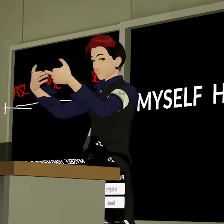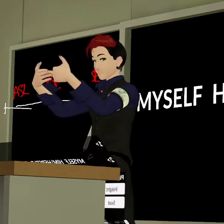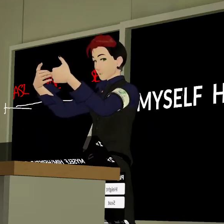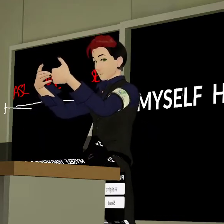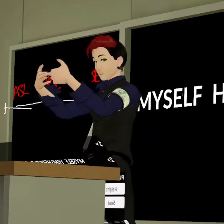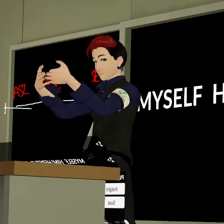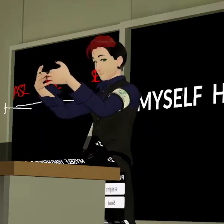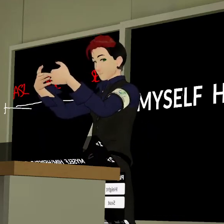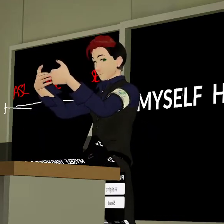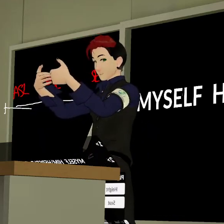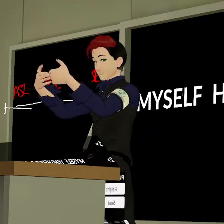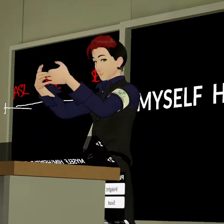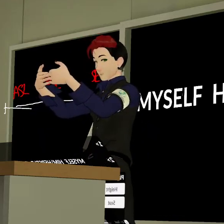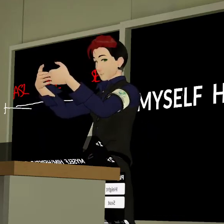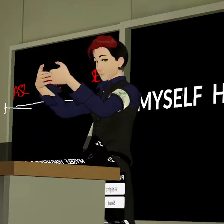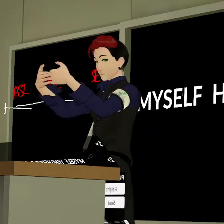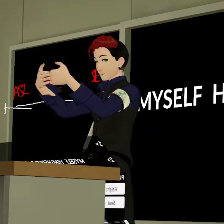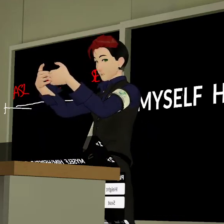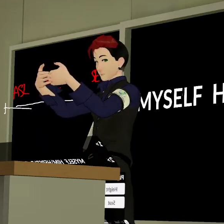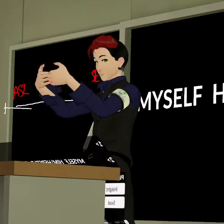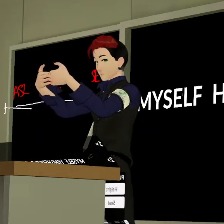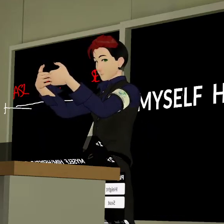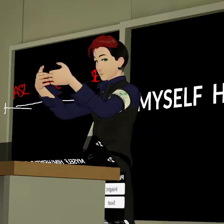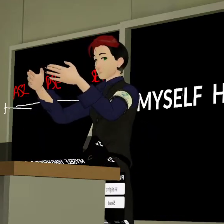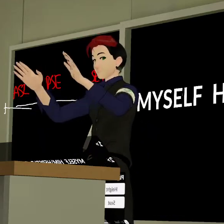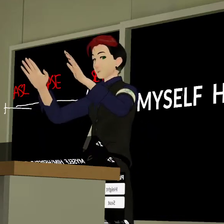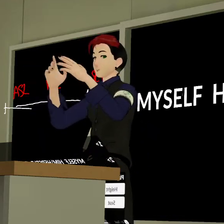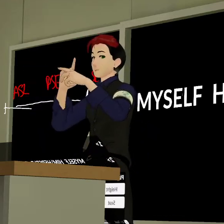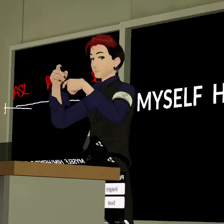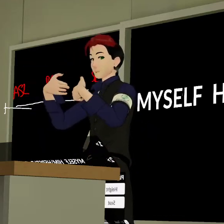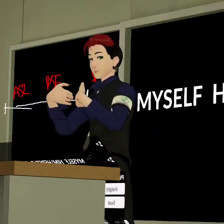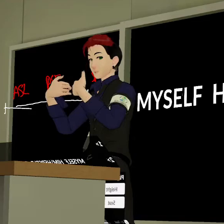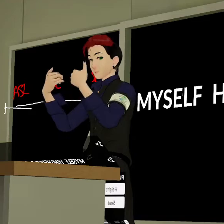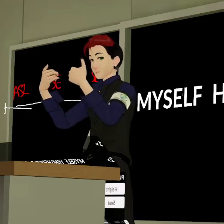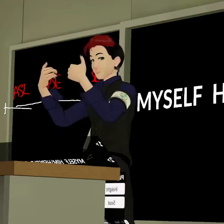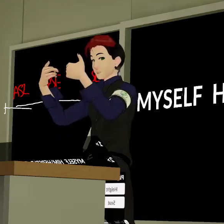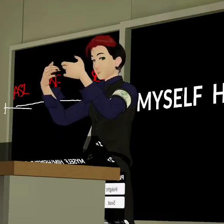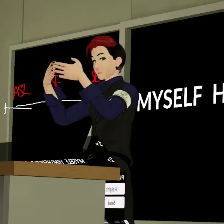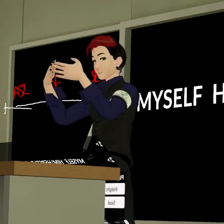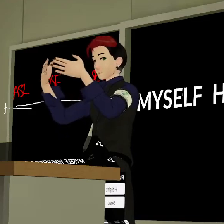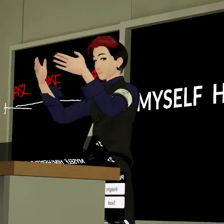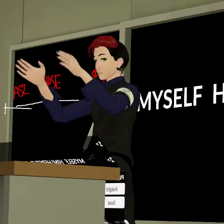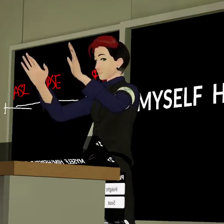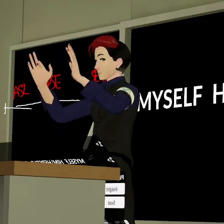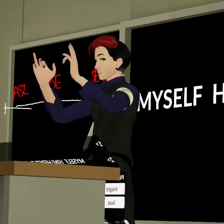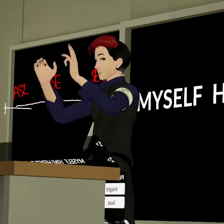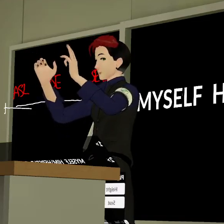machine this is another one that's kind of awkward to do in VR so in real life you would be taking your fingers in a kind